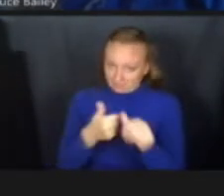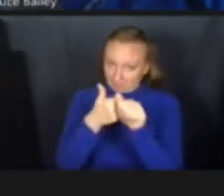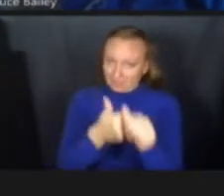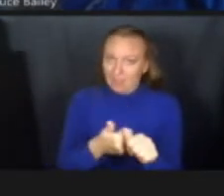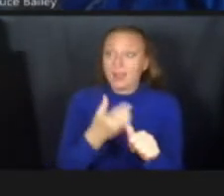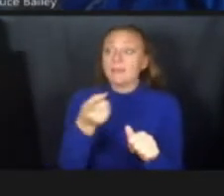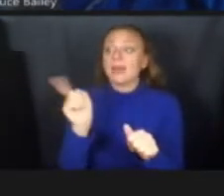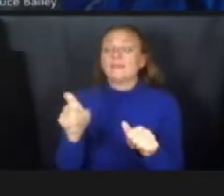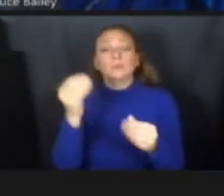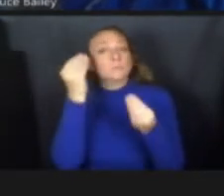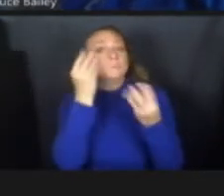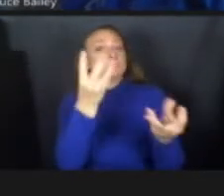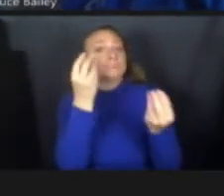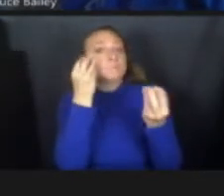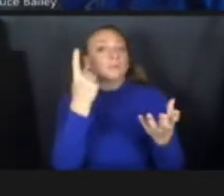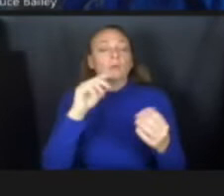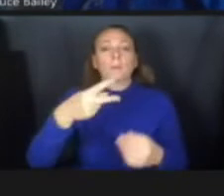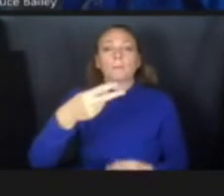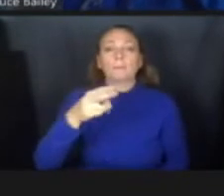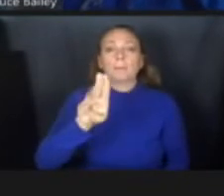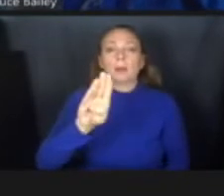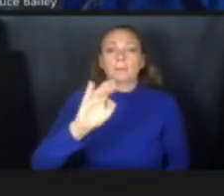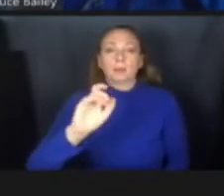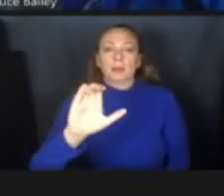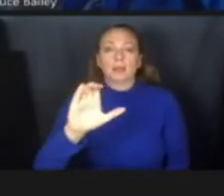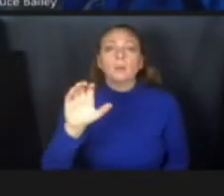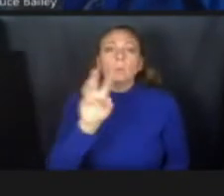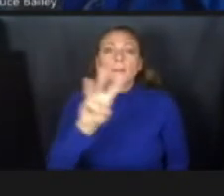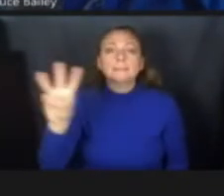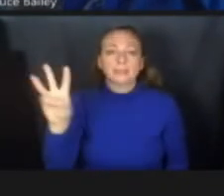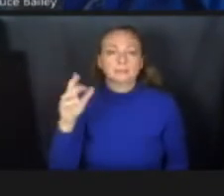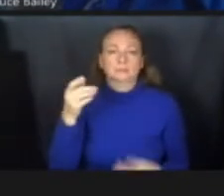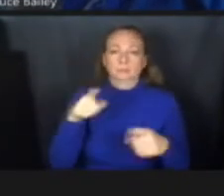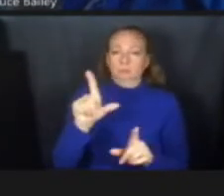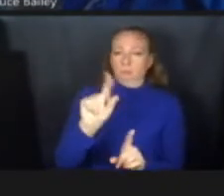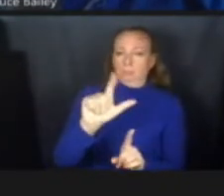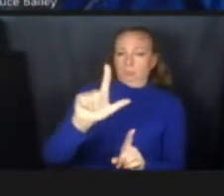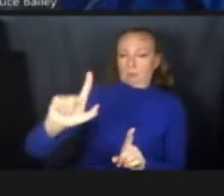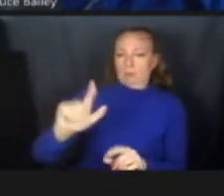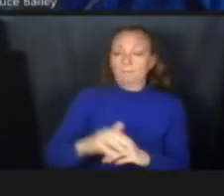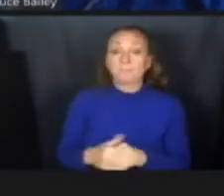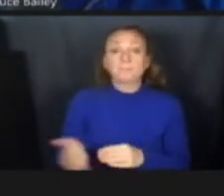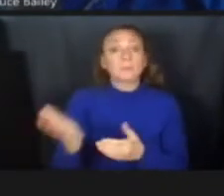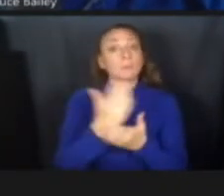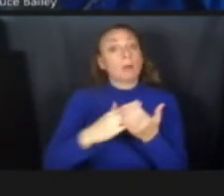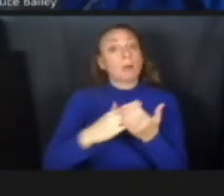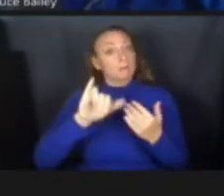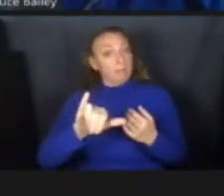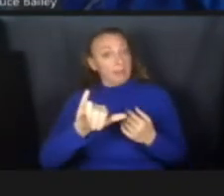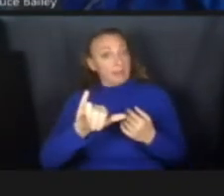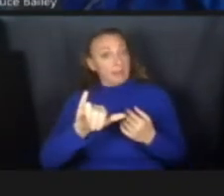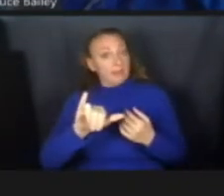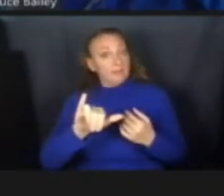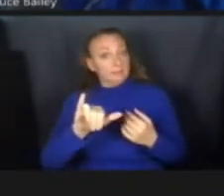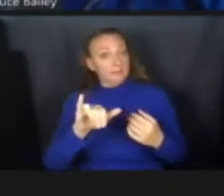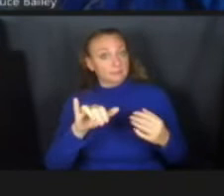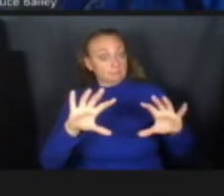for public websites in 2021. And part of that event also in the EU,